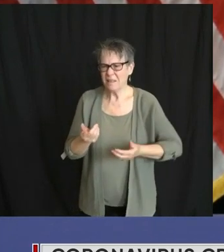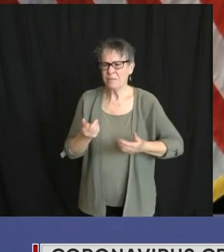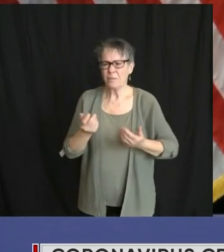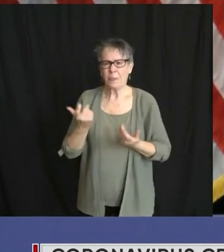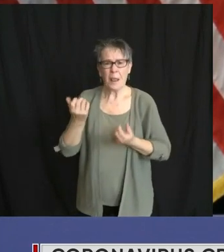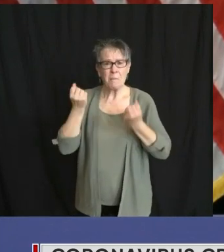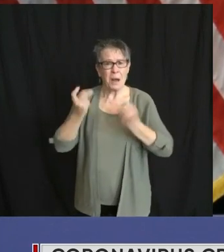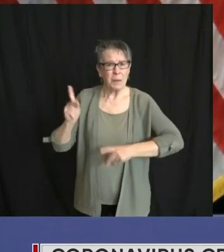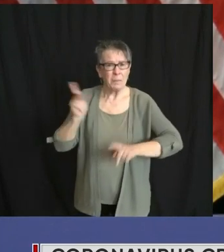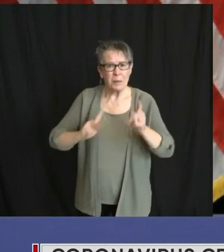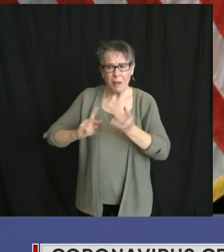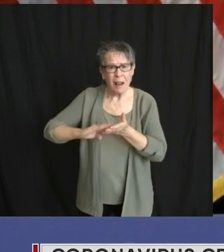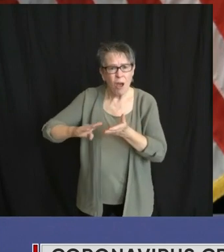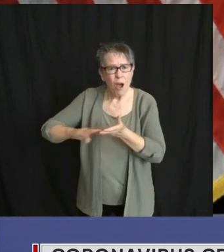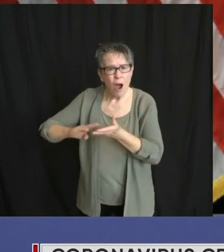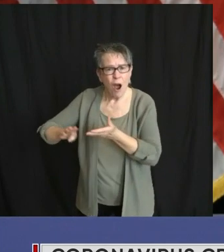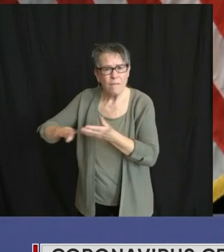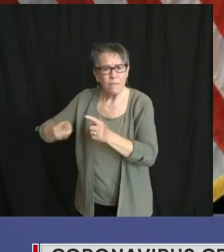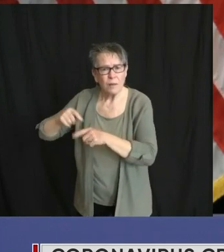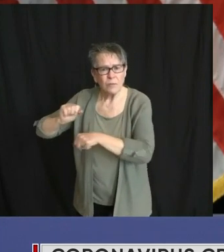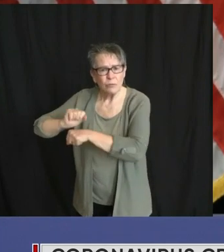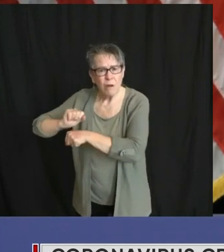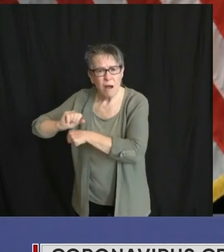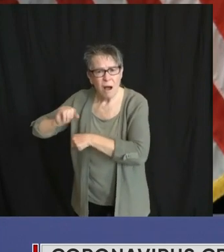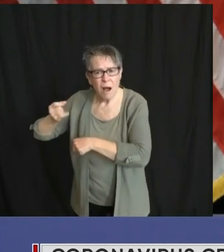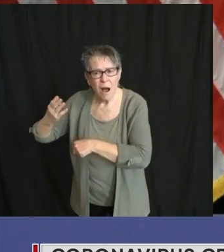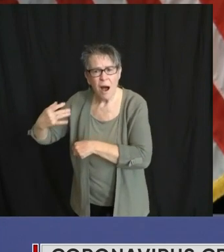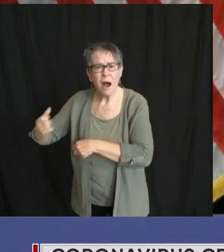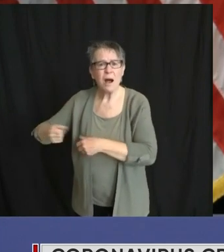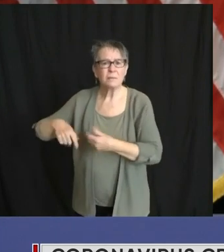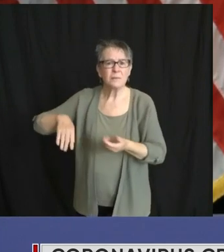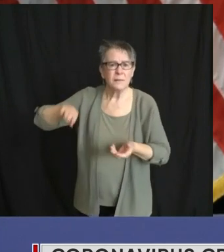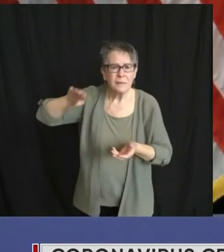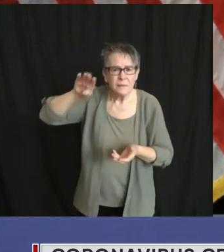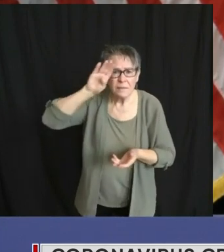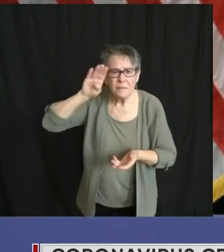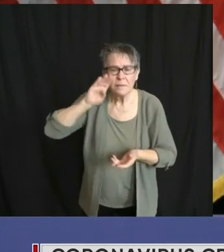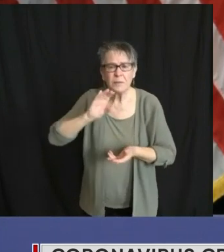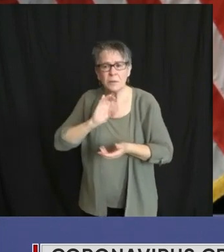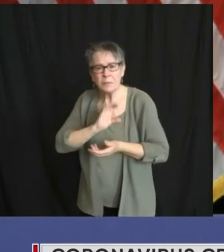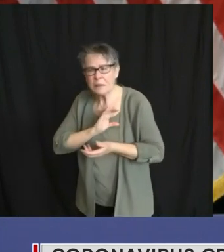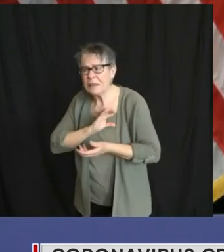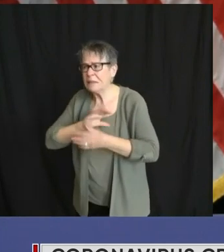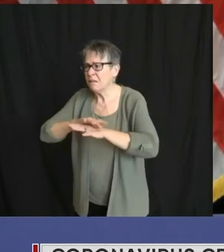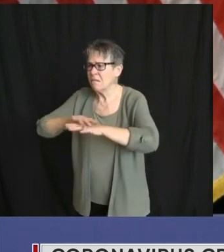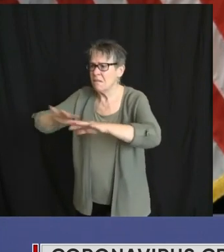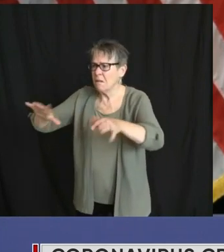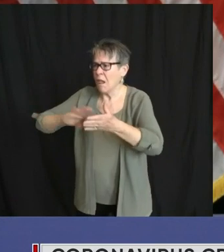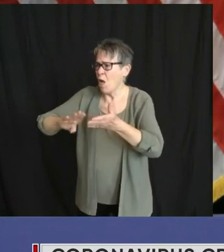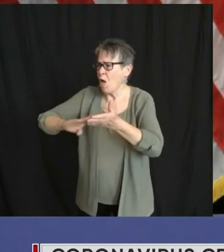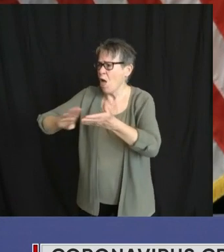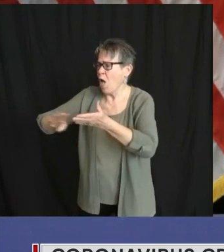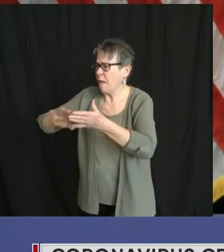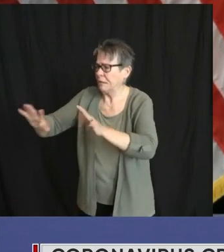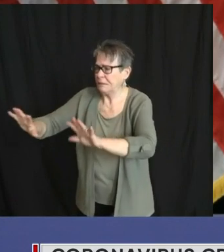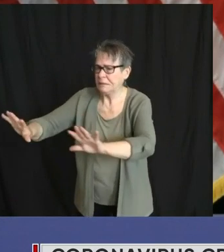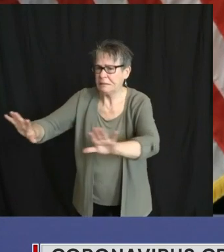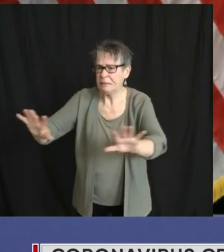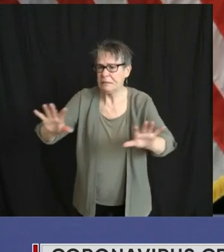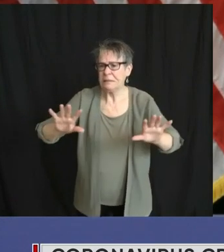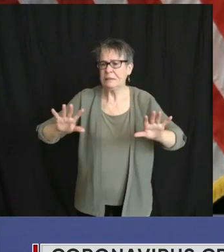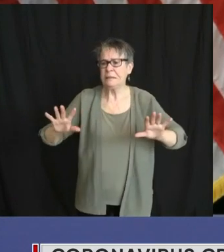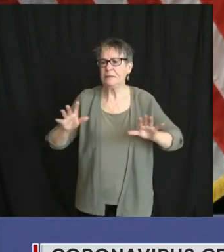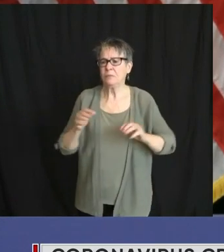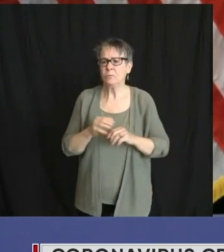SERVED IN THEIR HOUR OF NEED.